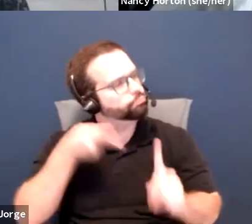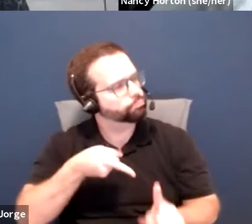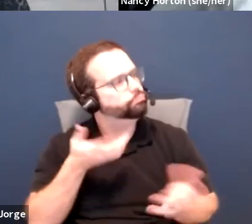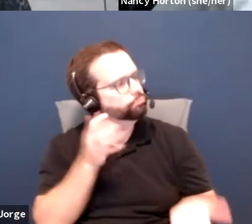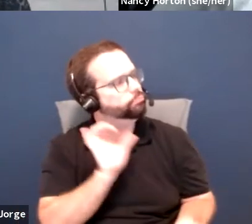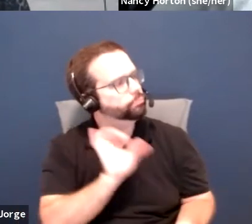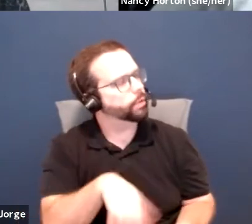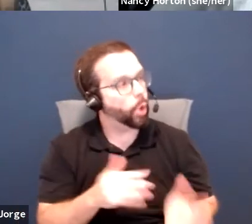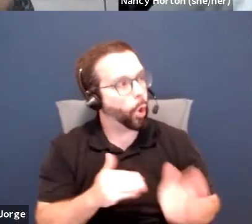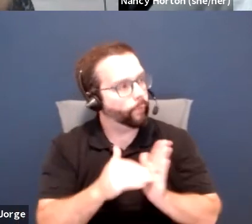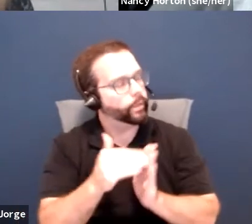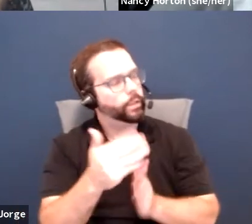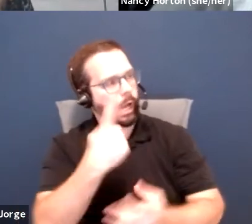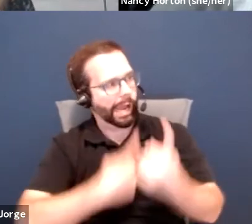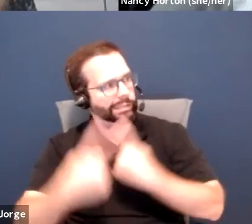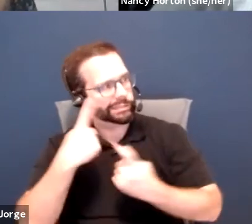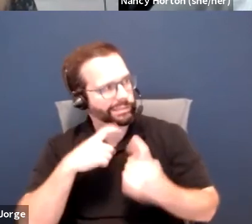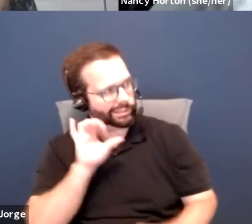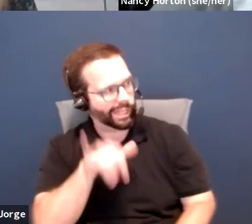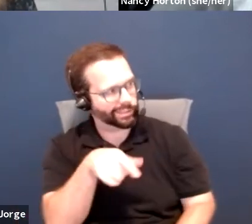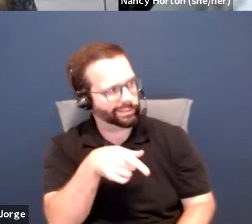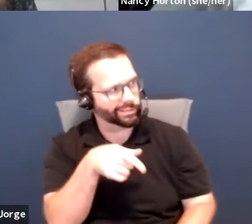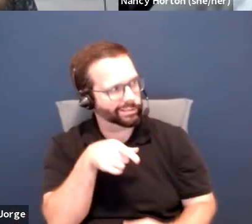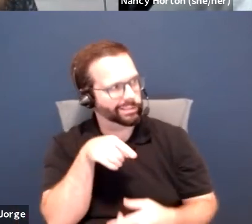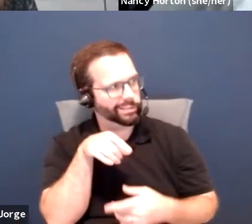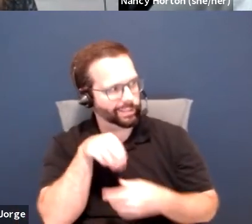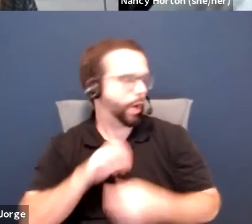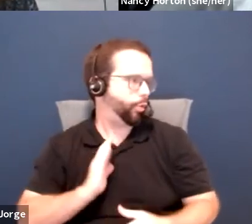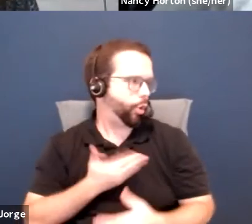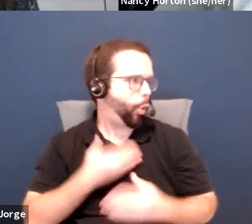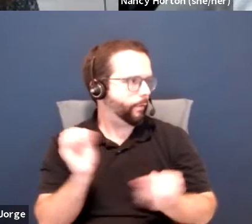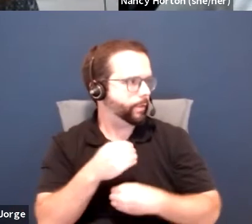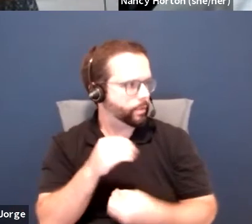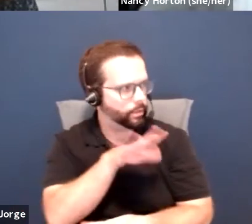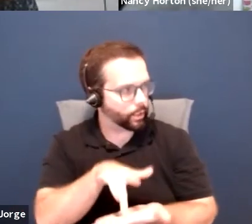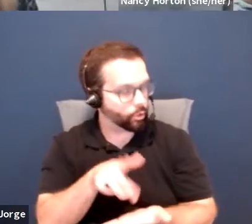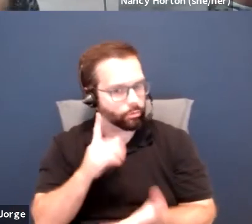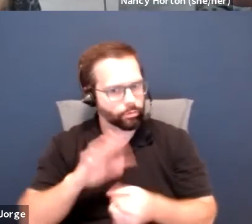» Nancy: Exactly. That's kind of it in a nutshell. This is one of the most common questions that we've